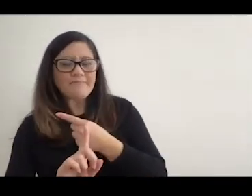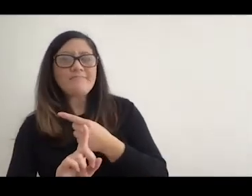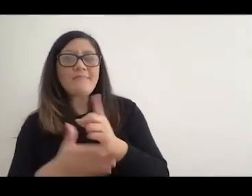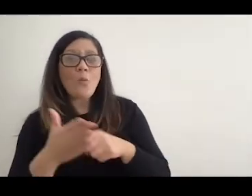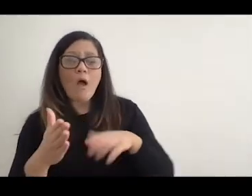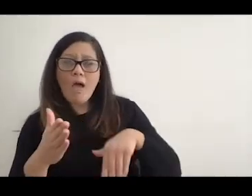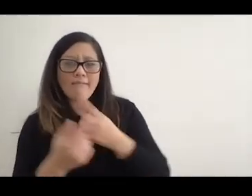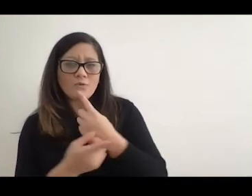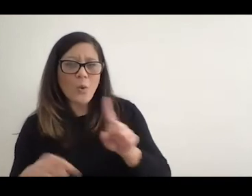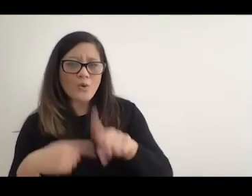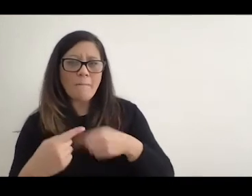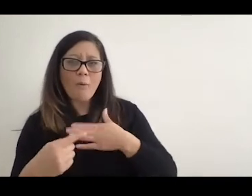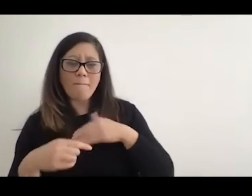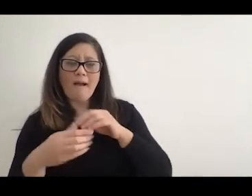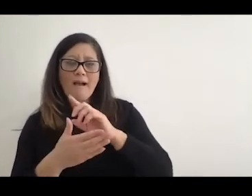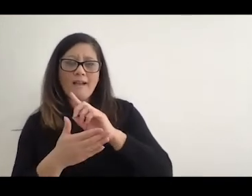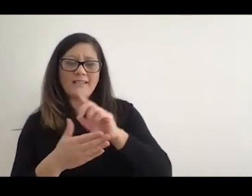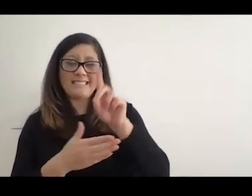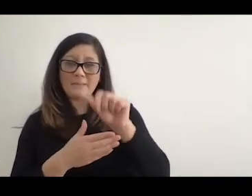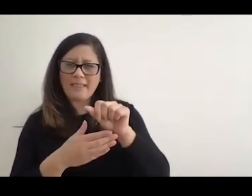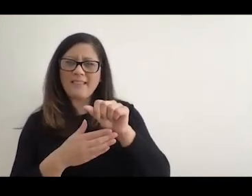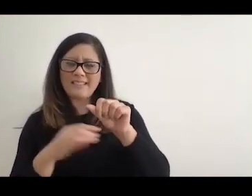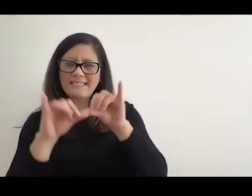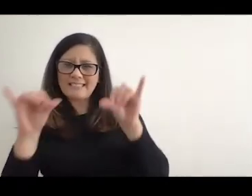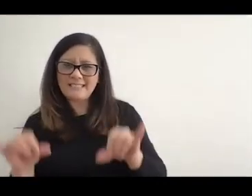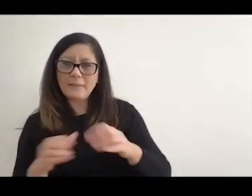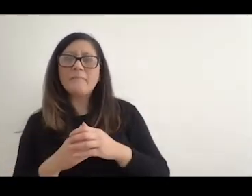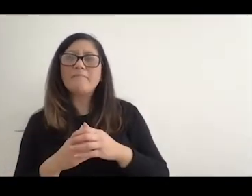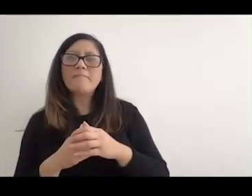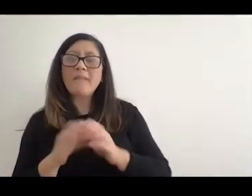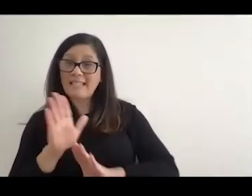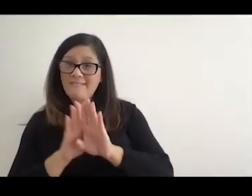I actually developed it after reaching out to brands in 2003 and I had brands.